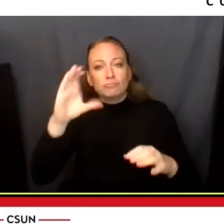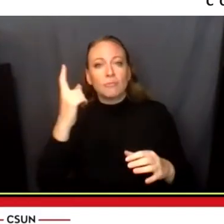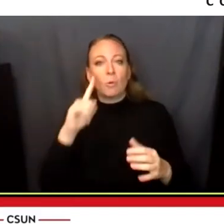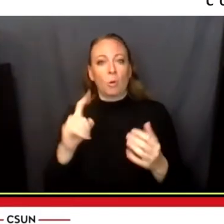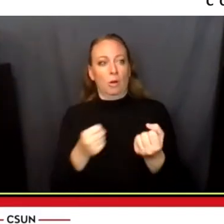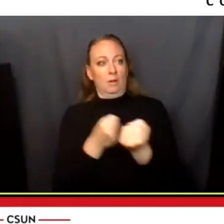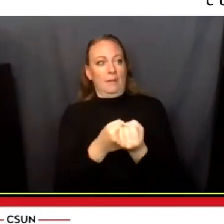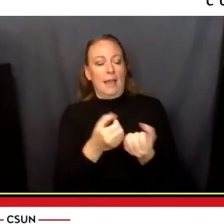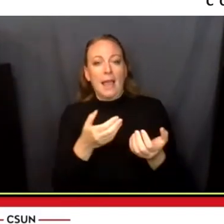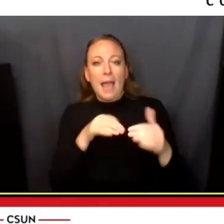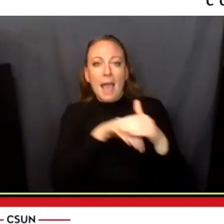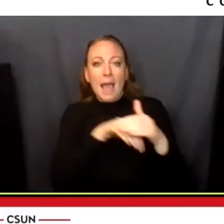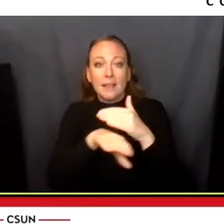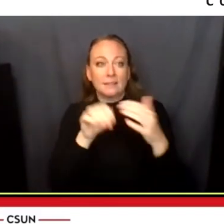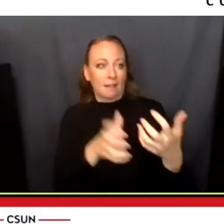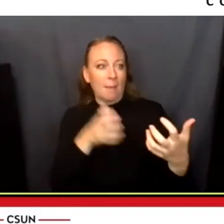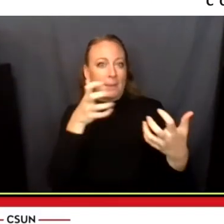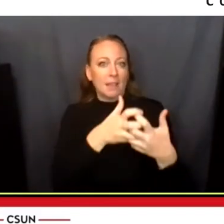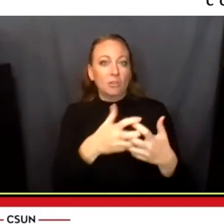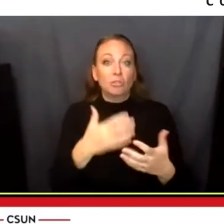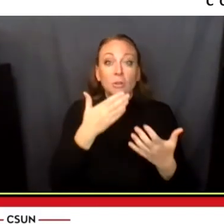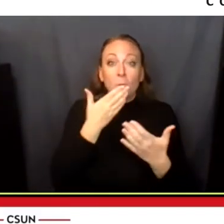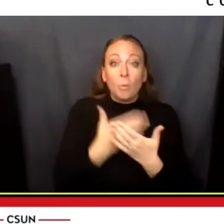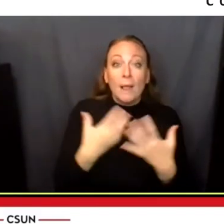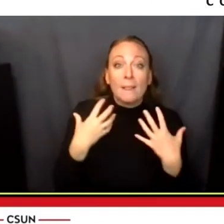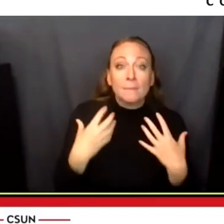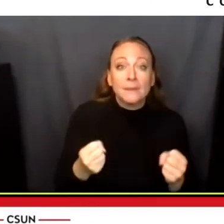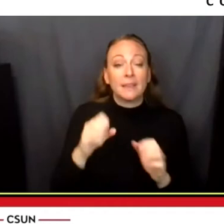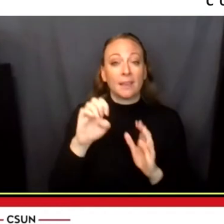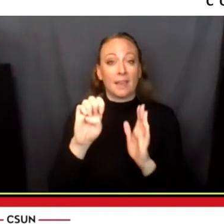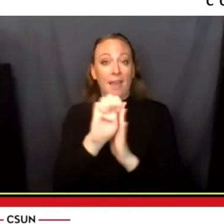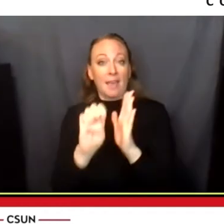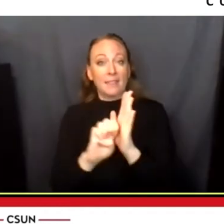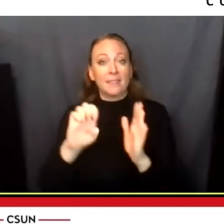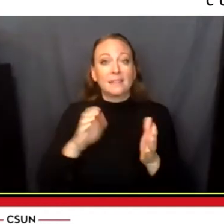wellbeing, ethical development, co-curricular engagement